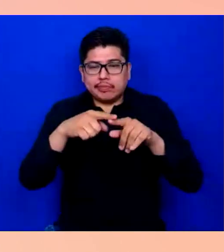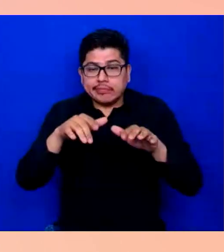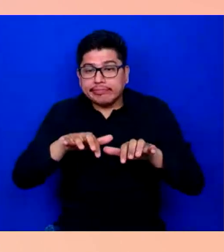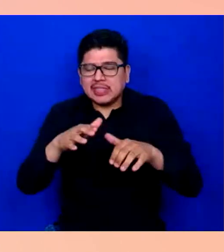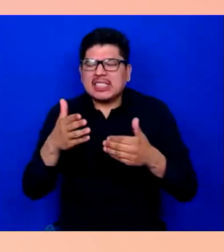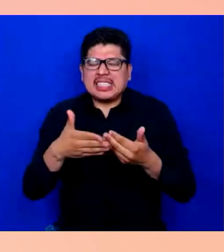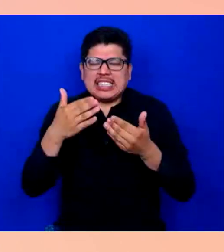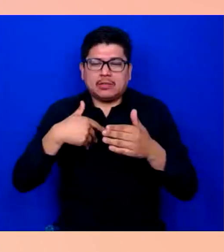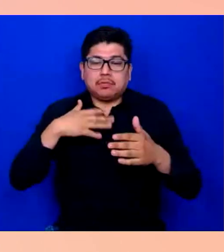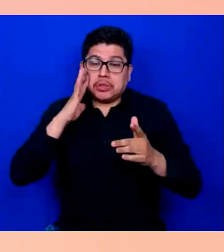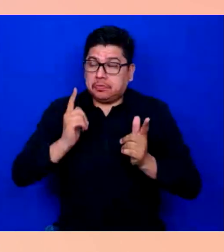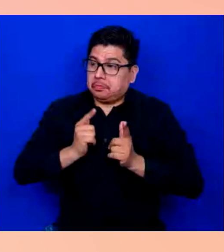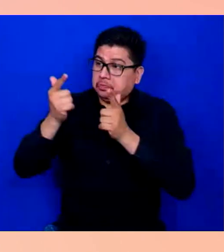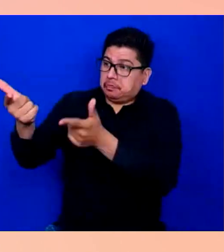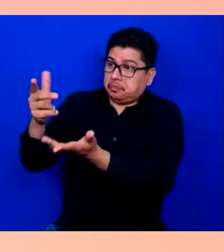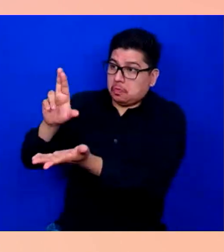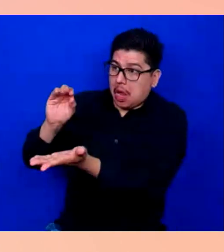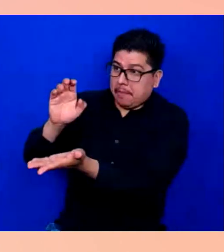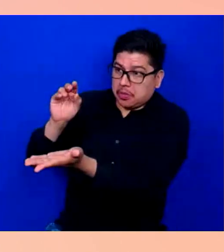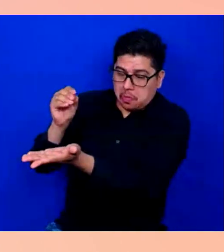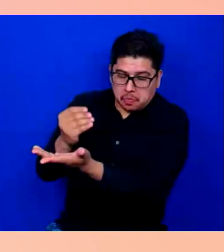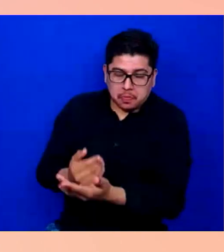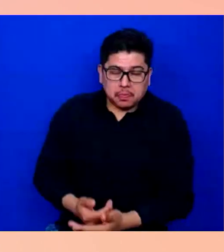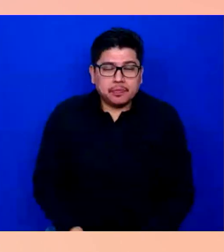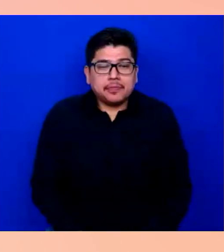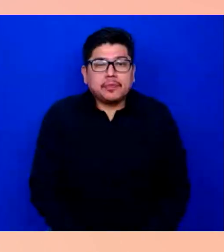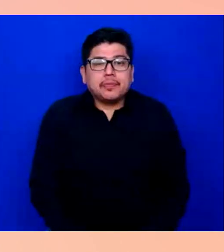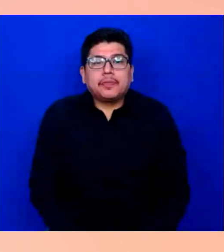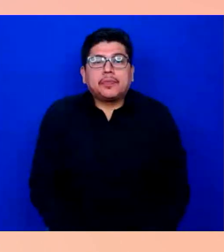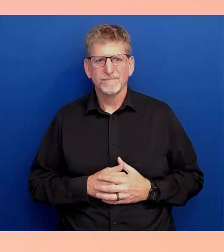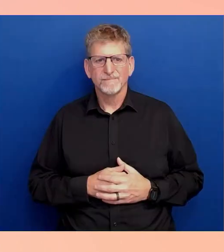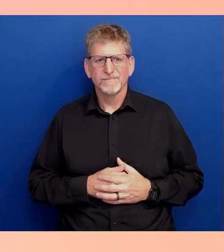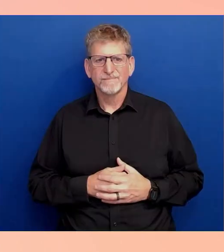Thank you, Anna. As part of my job,